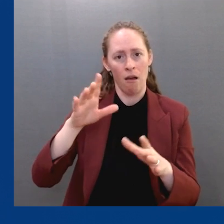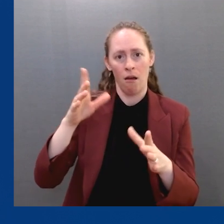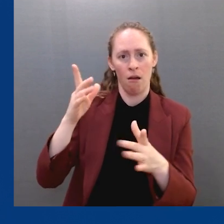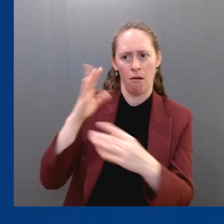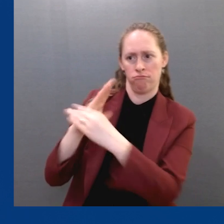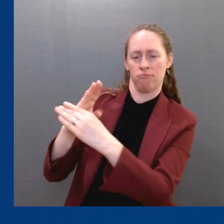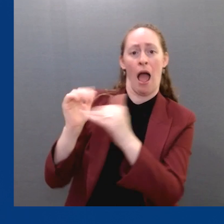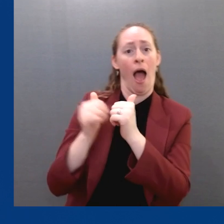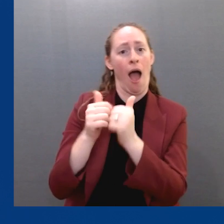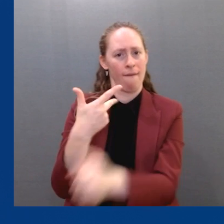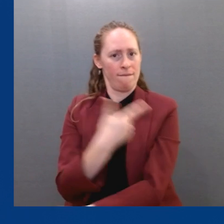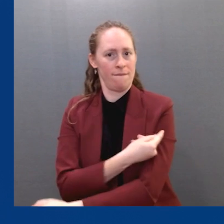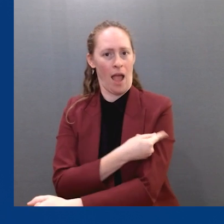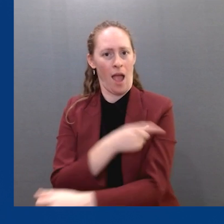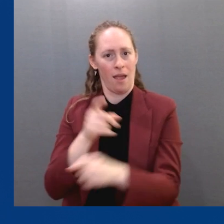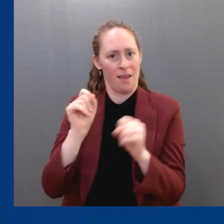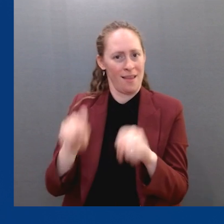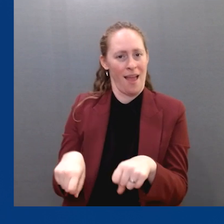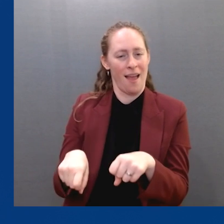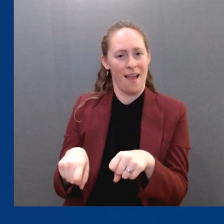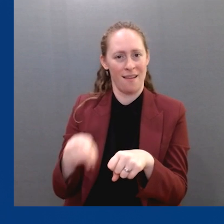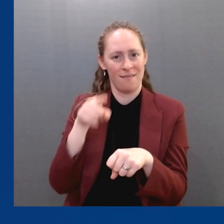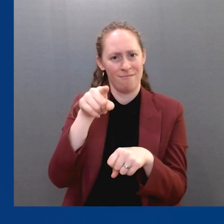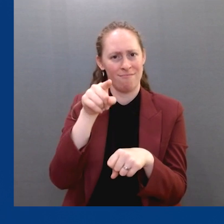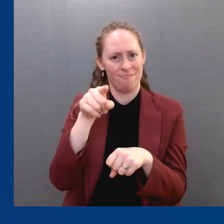Now does not at all preclude